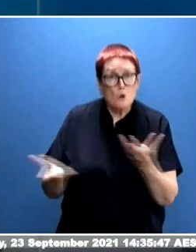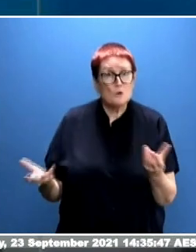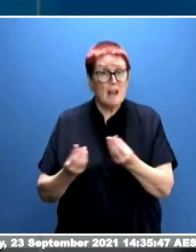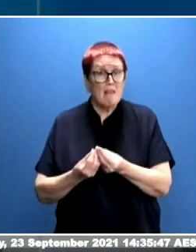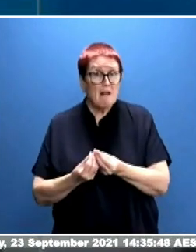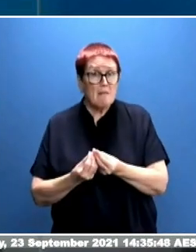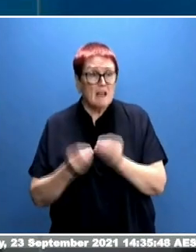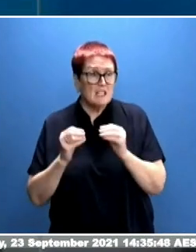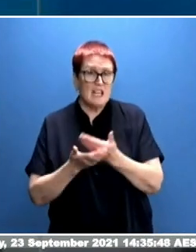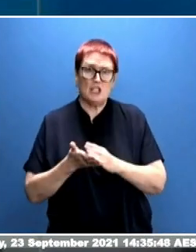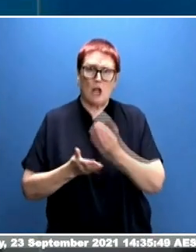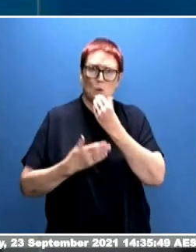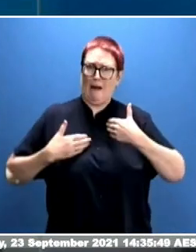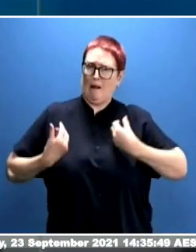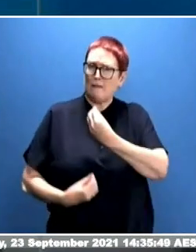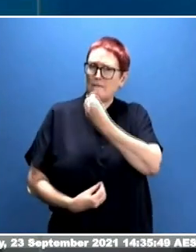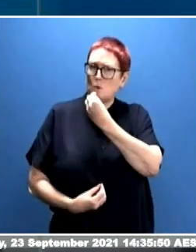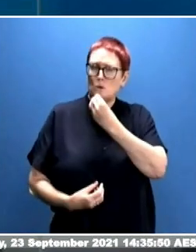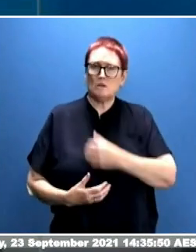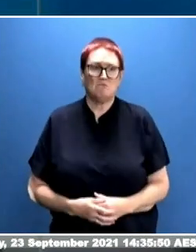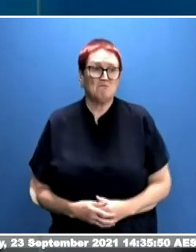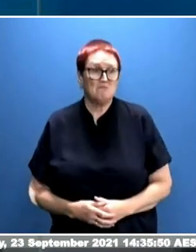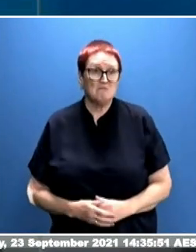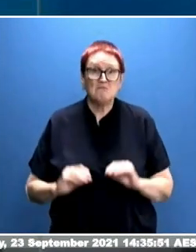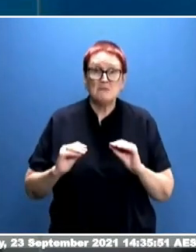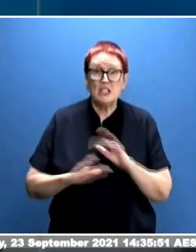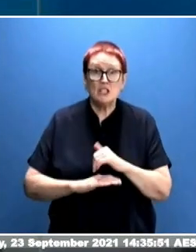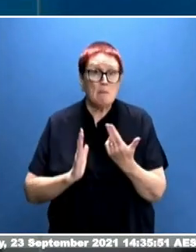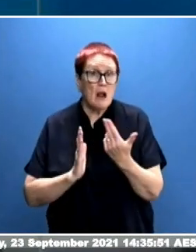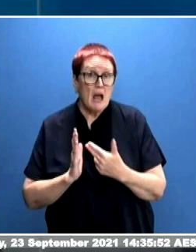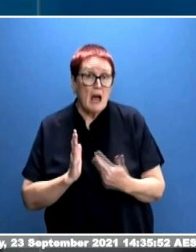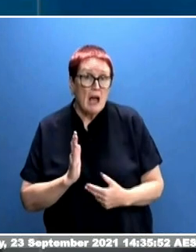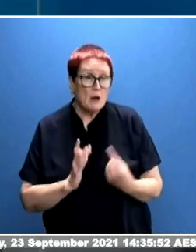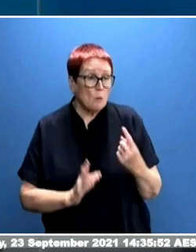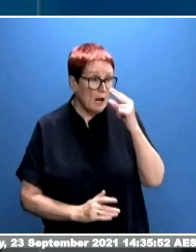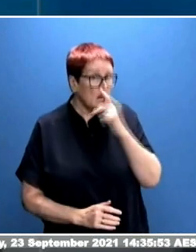We have art lessons. For example, there's a young woman in there at the moment who's doing a cultural